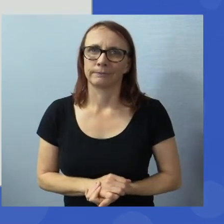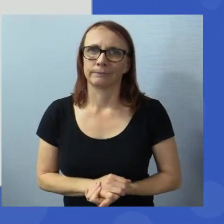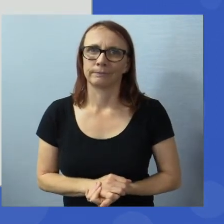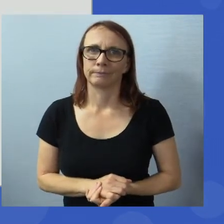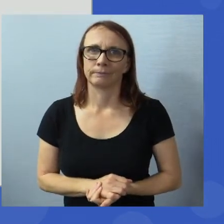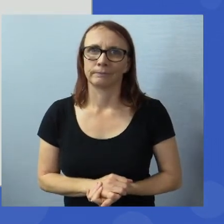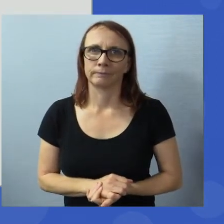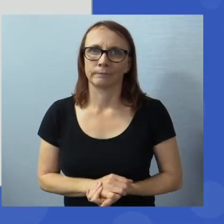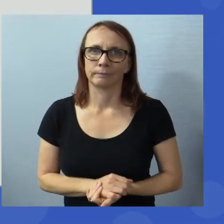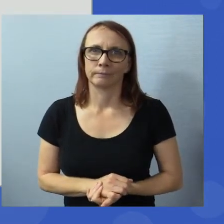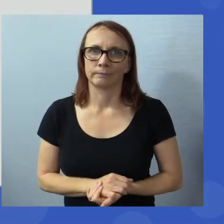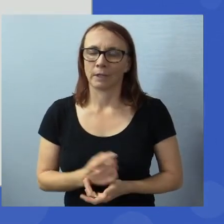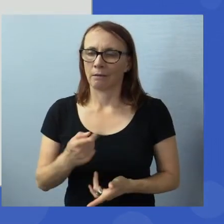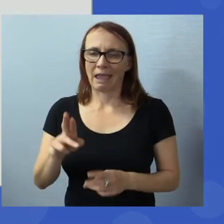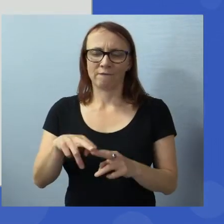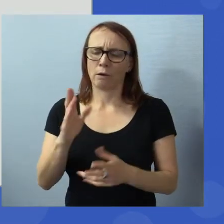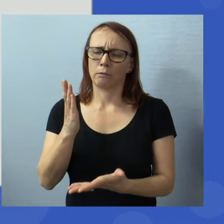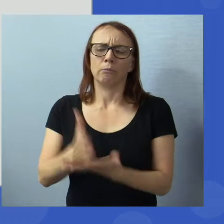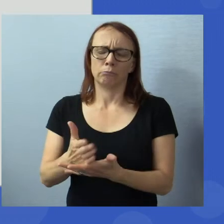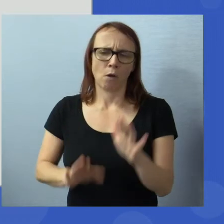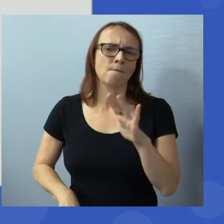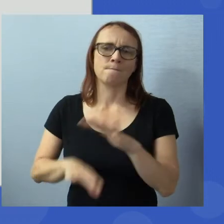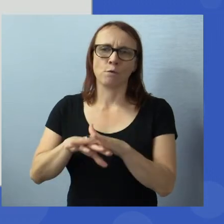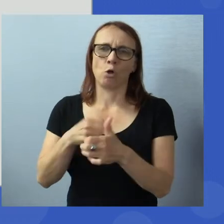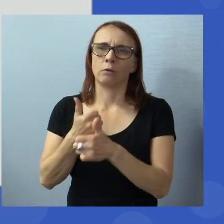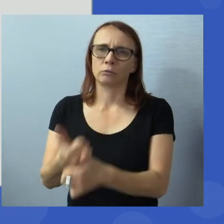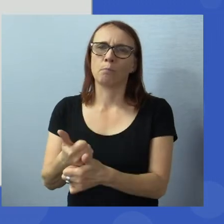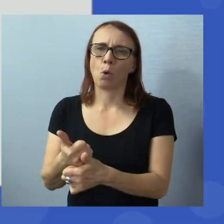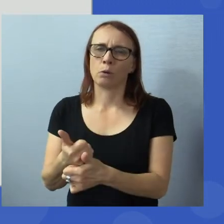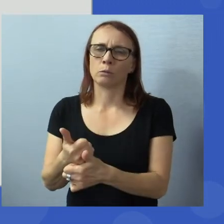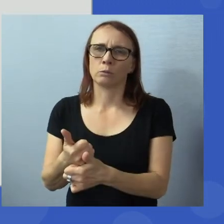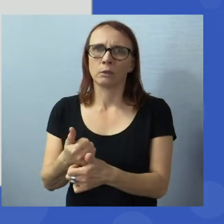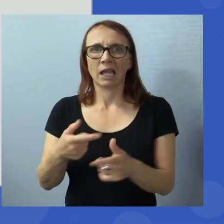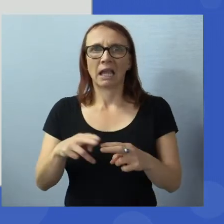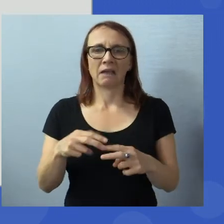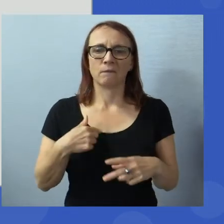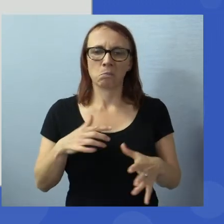agree with the statement you'll go to five if you're kind of ambivalent you'll